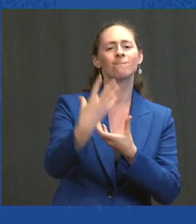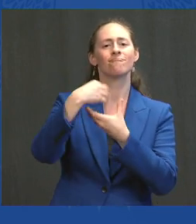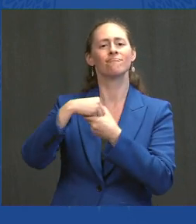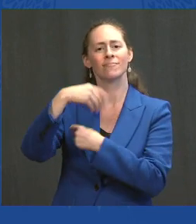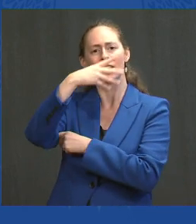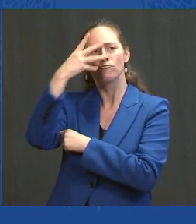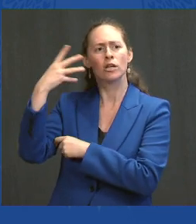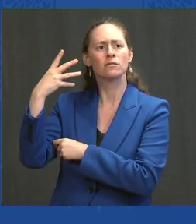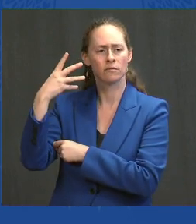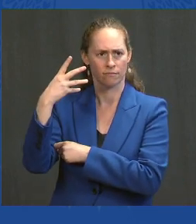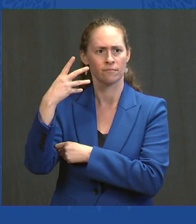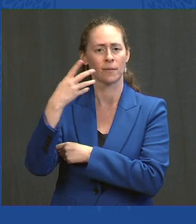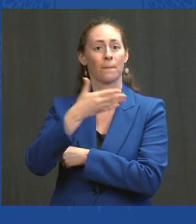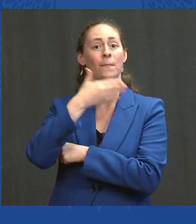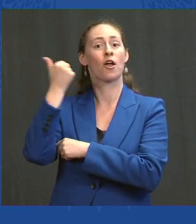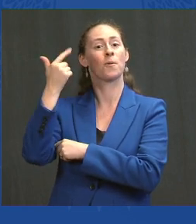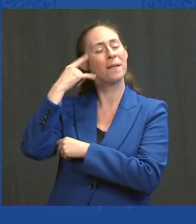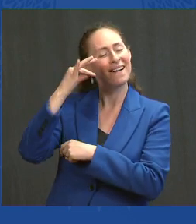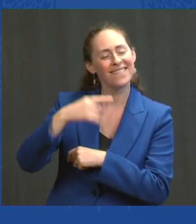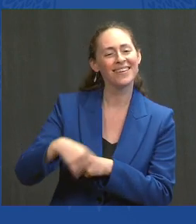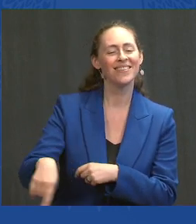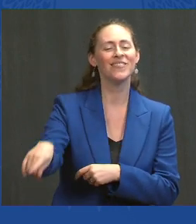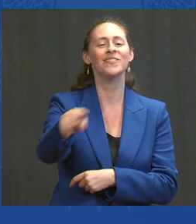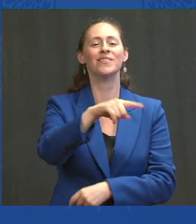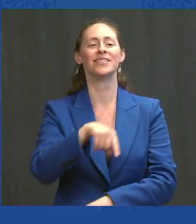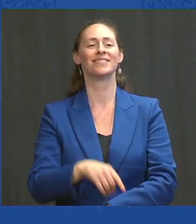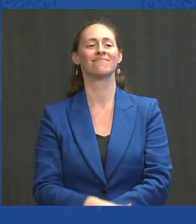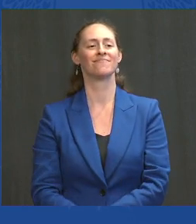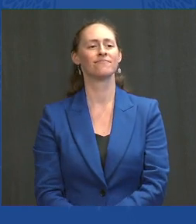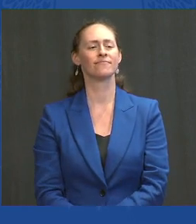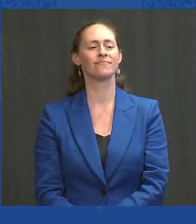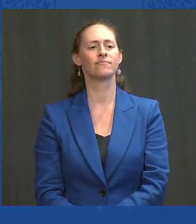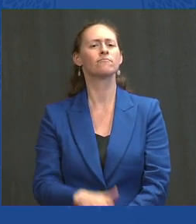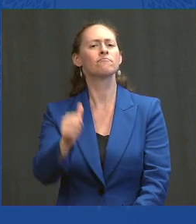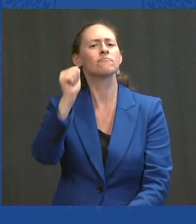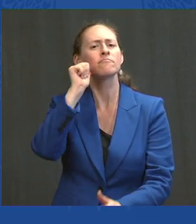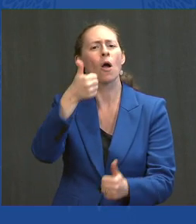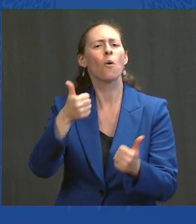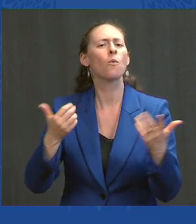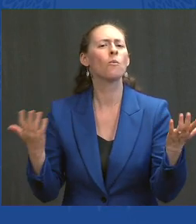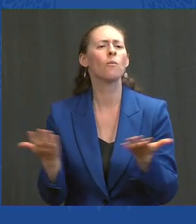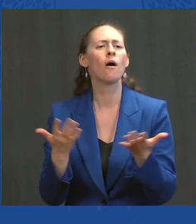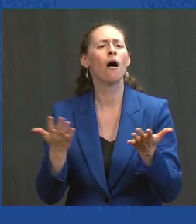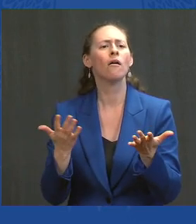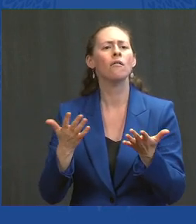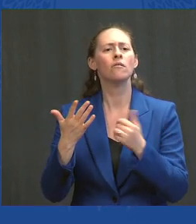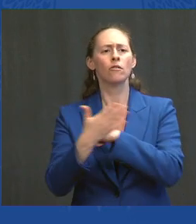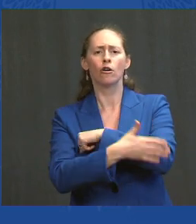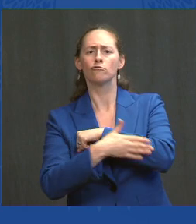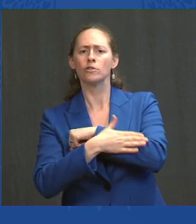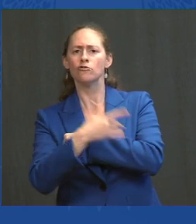And what of our tomorrow? How, as a country, will we be better tomorrow than we are today?